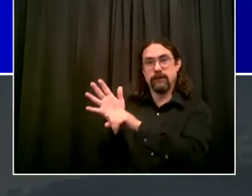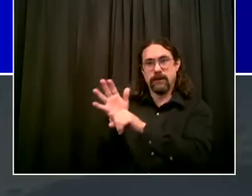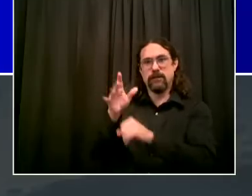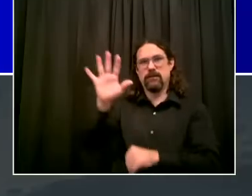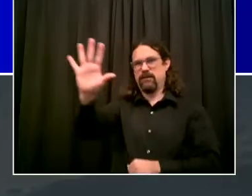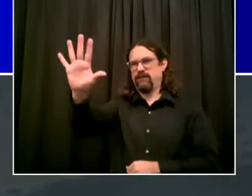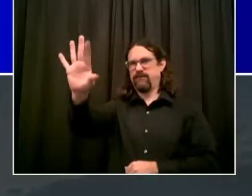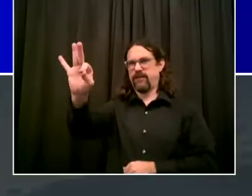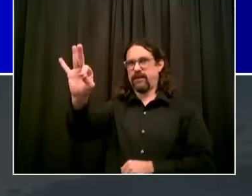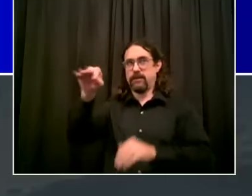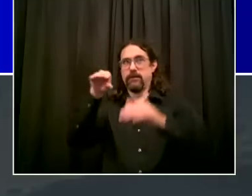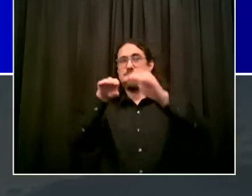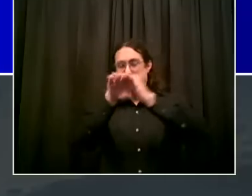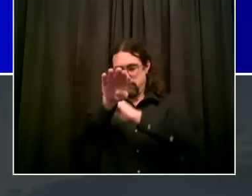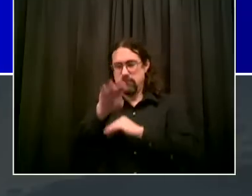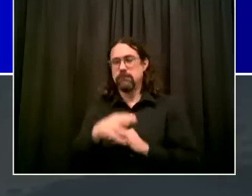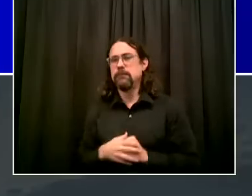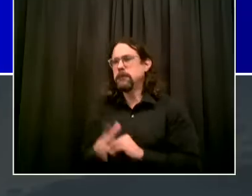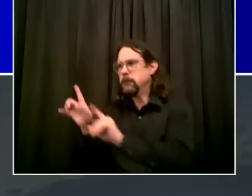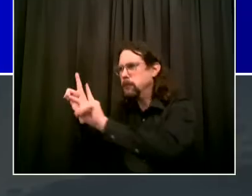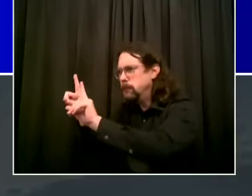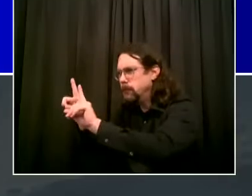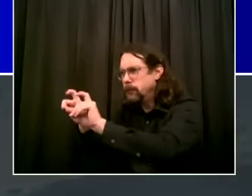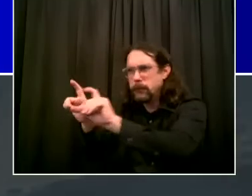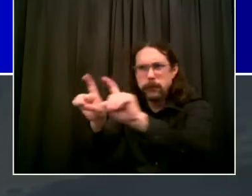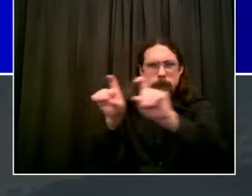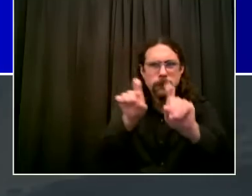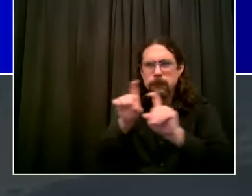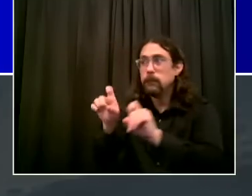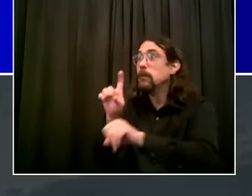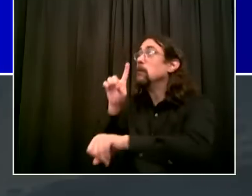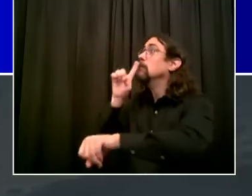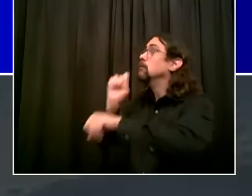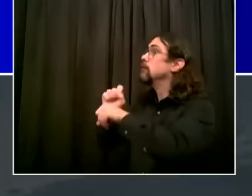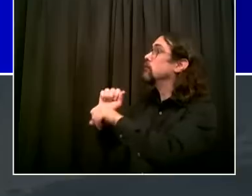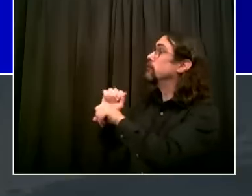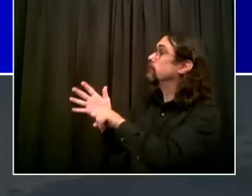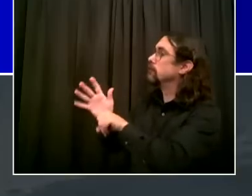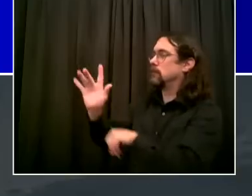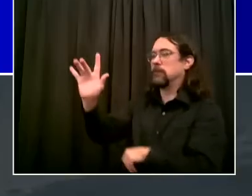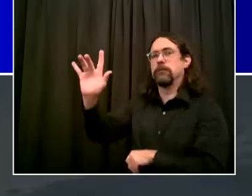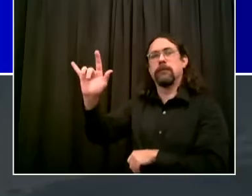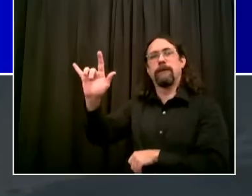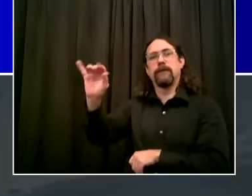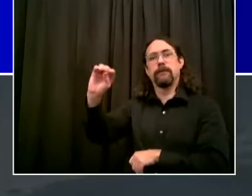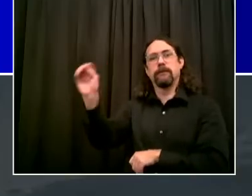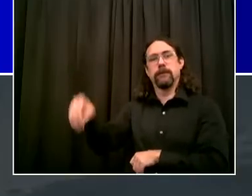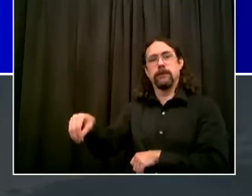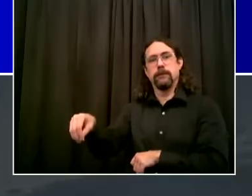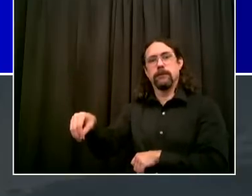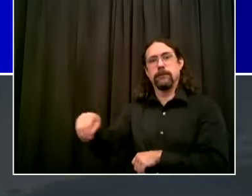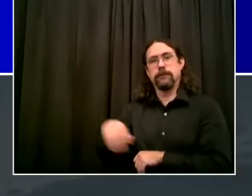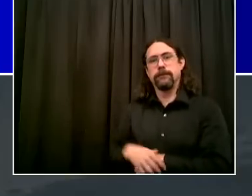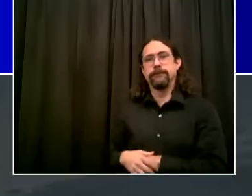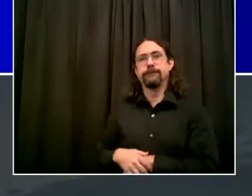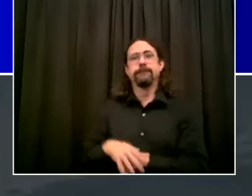IS 59 PATIENTS WITH A CONFIRMED POSITIVITY RATE FOR COVID-19.